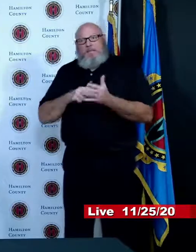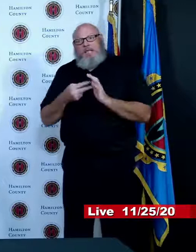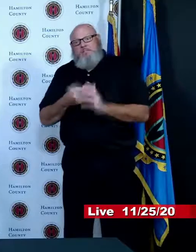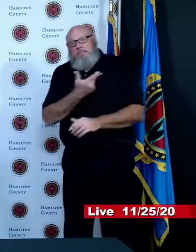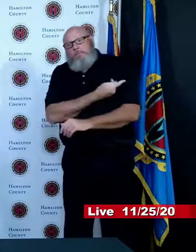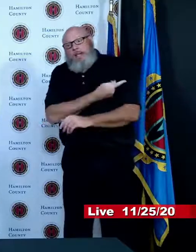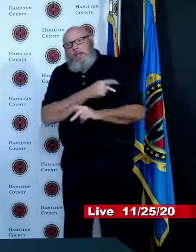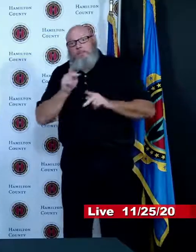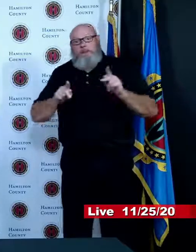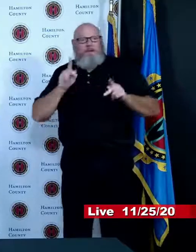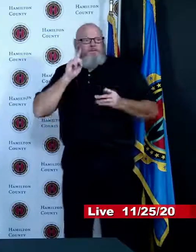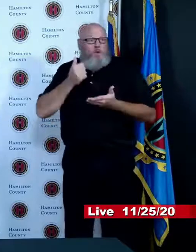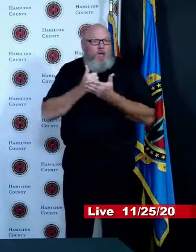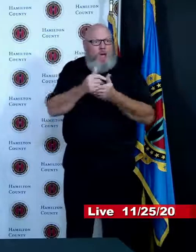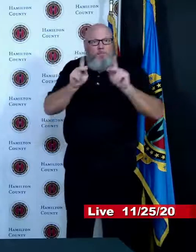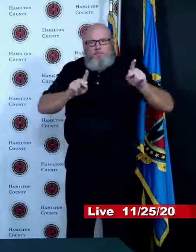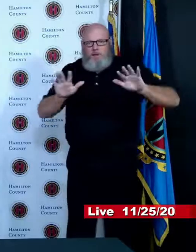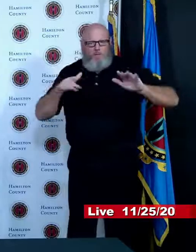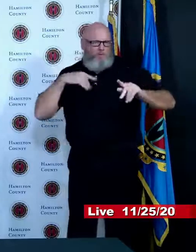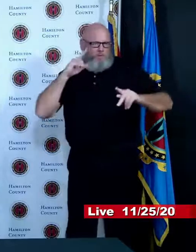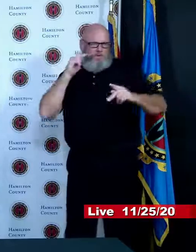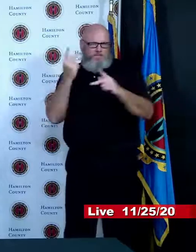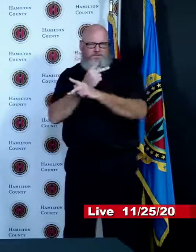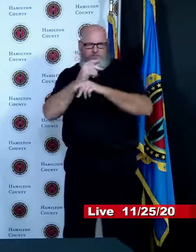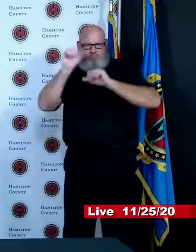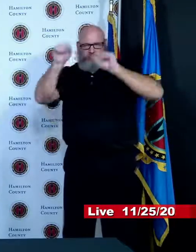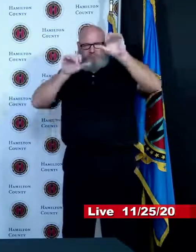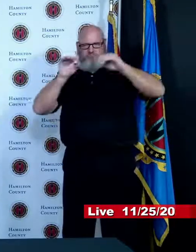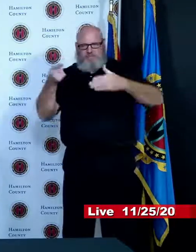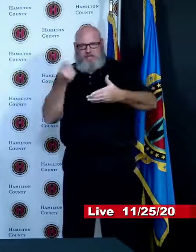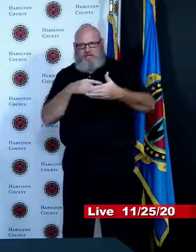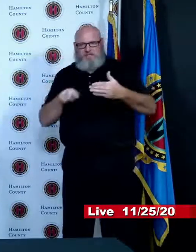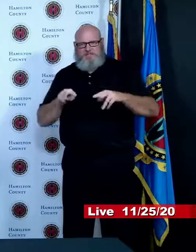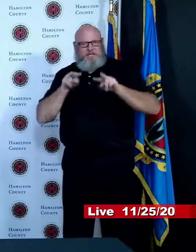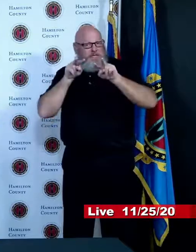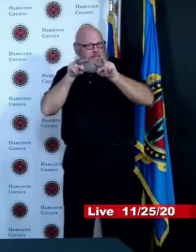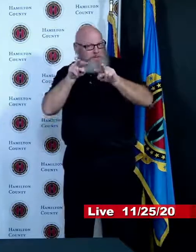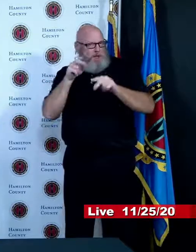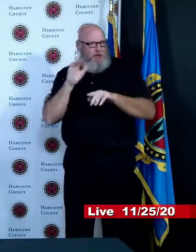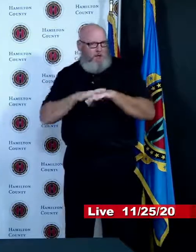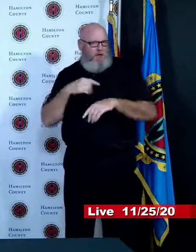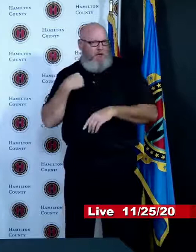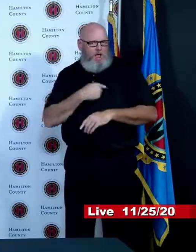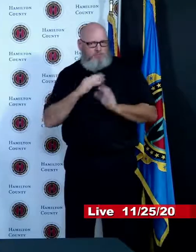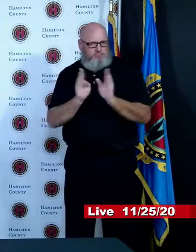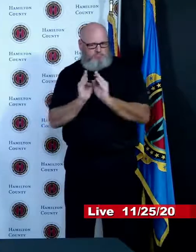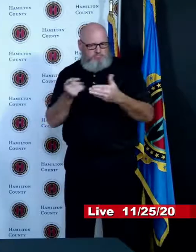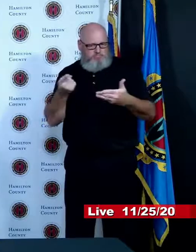so that's more to come on that and then lastly I just want to wish everybody a happy Thanksgiving